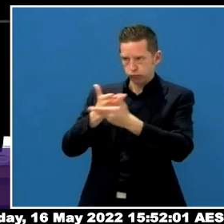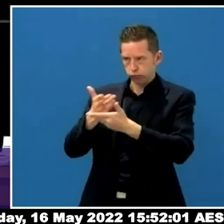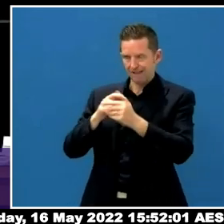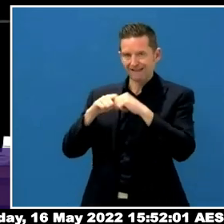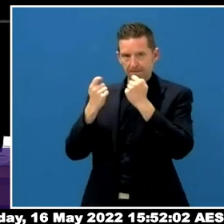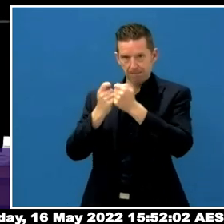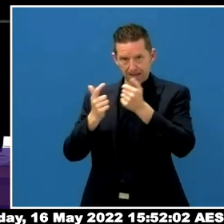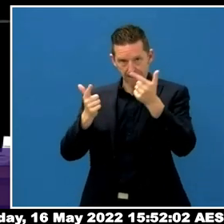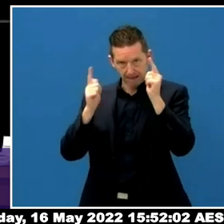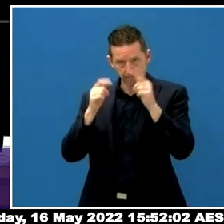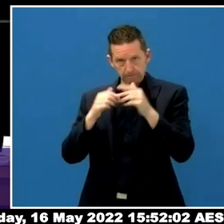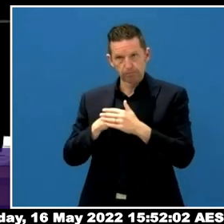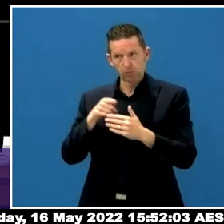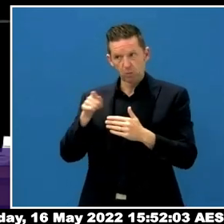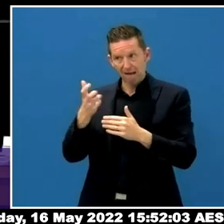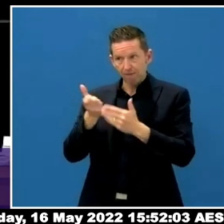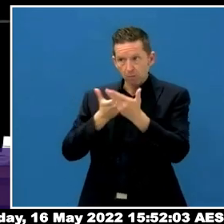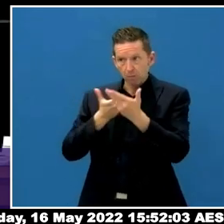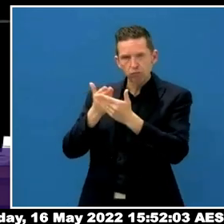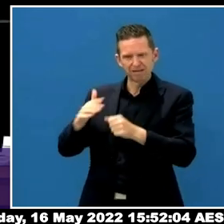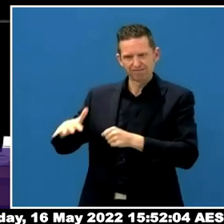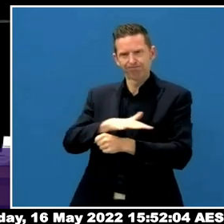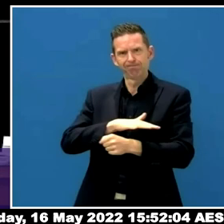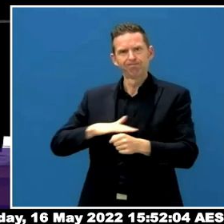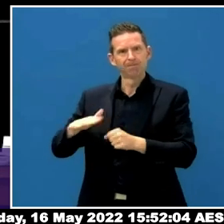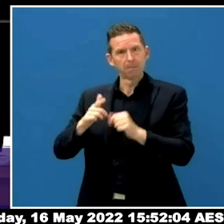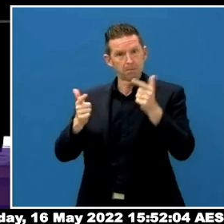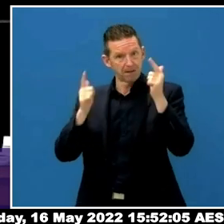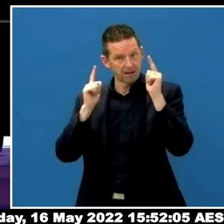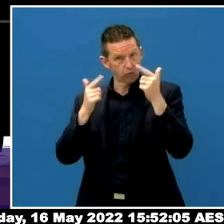I think you gave some evidence that I think you can remember their names.